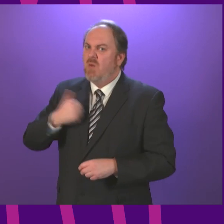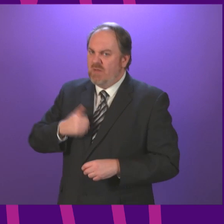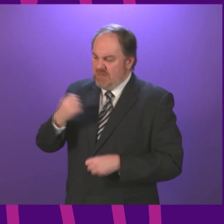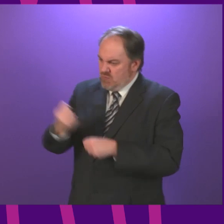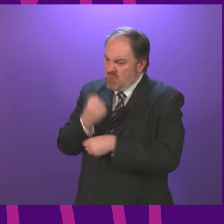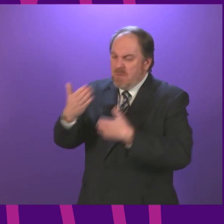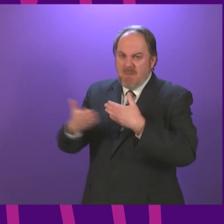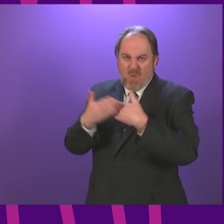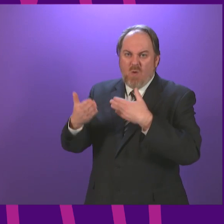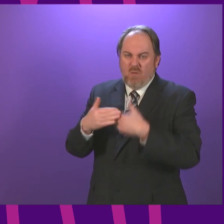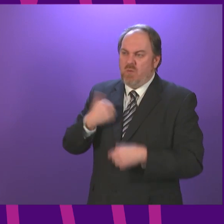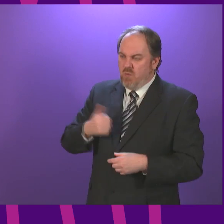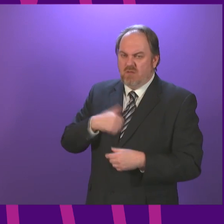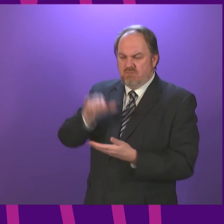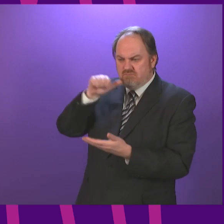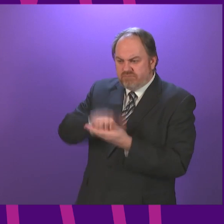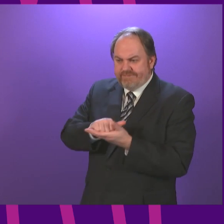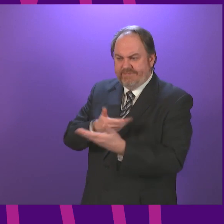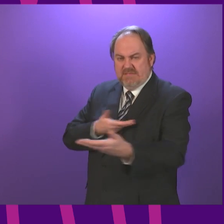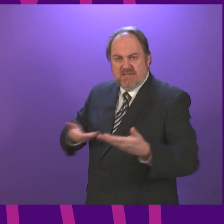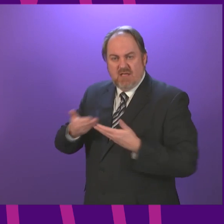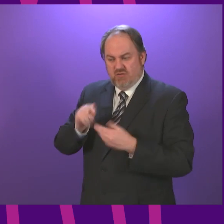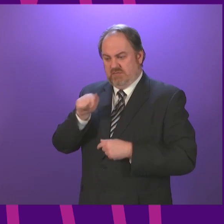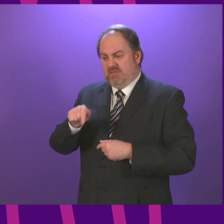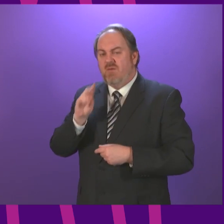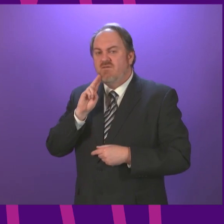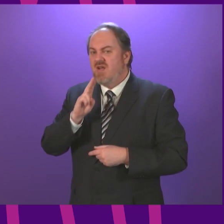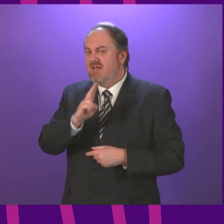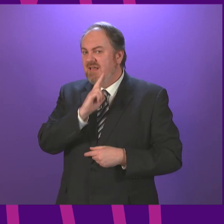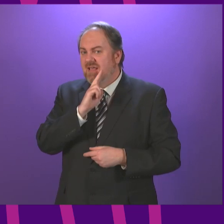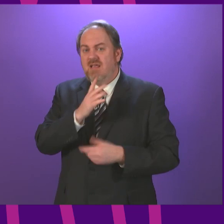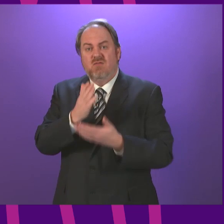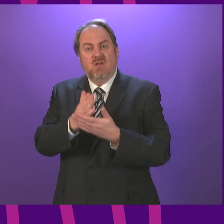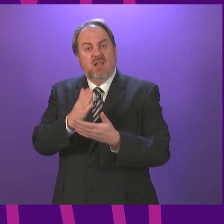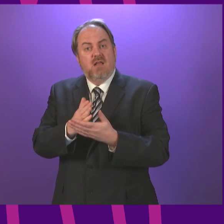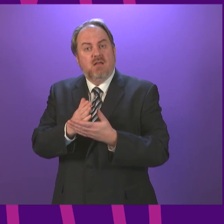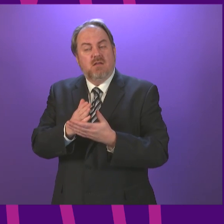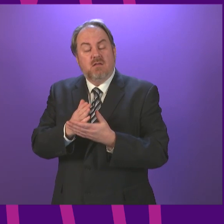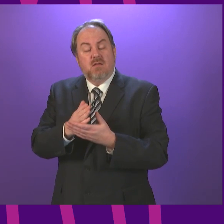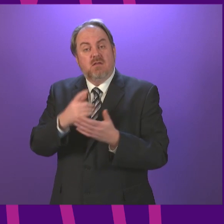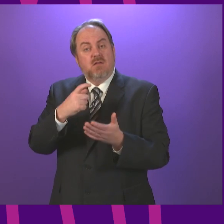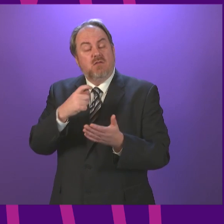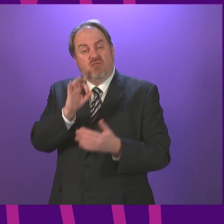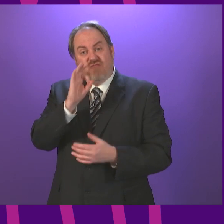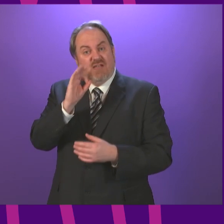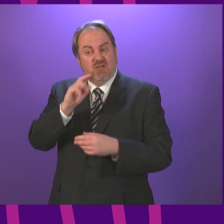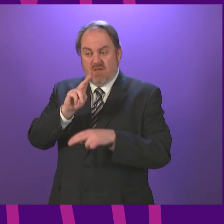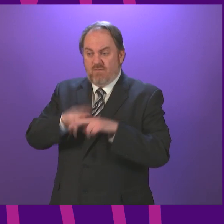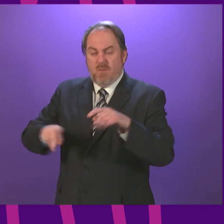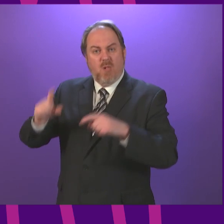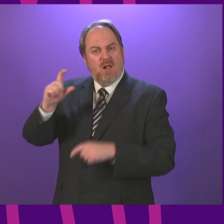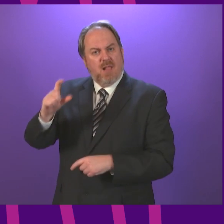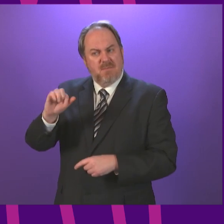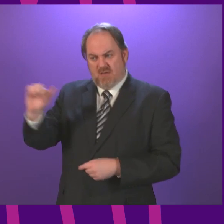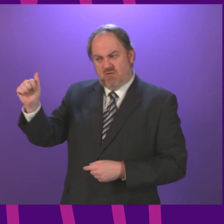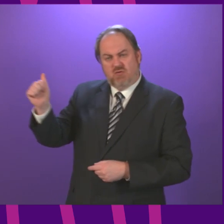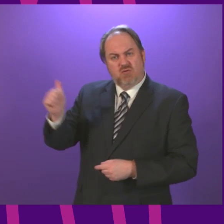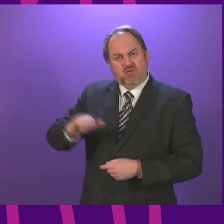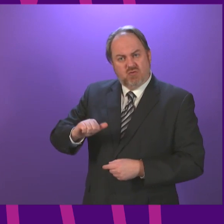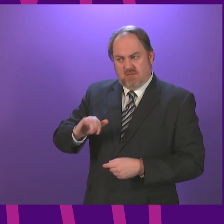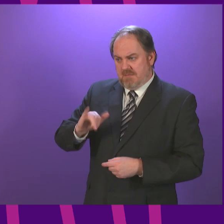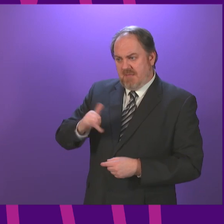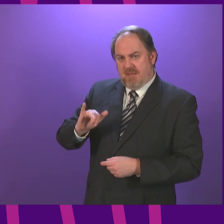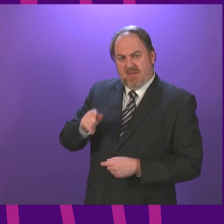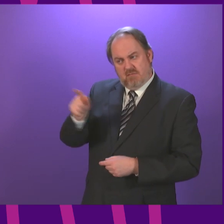at the meeting on Friday. I also wonder whether Rangers Football Club could be involved in that